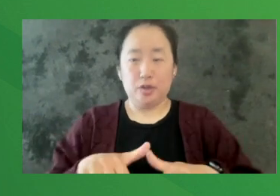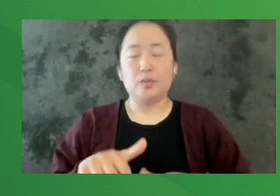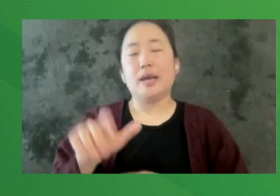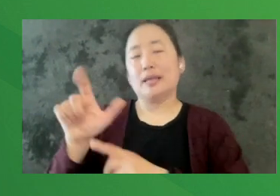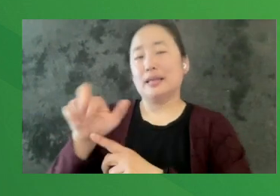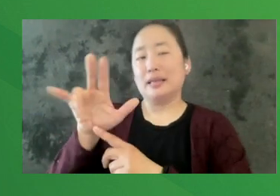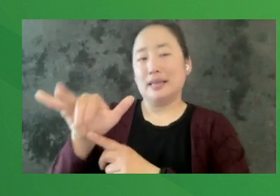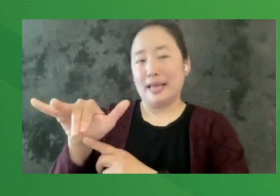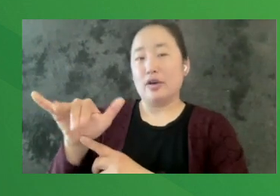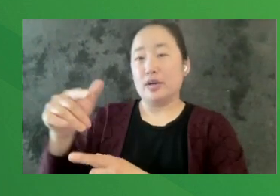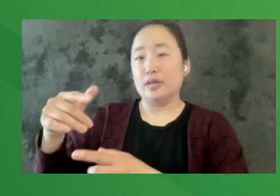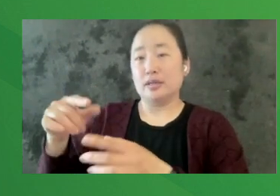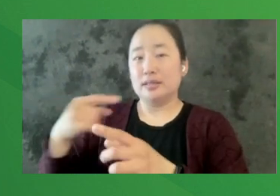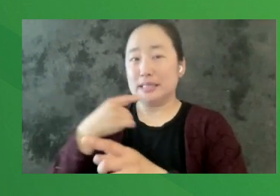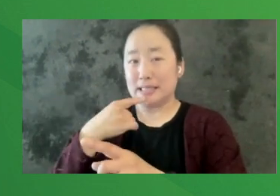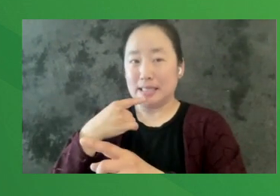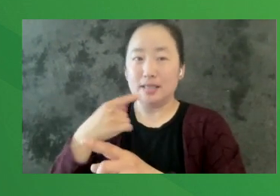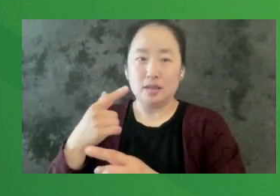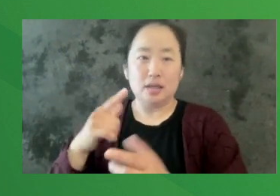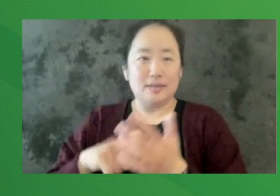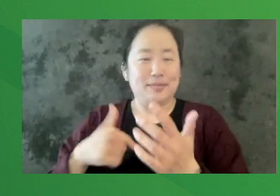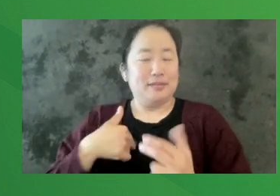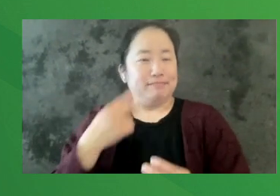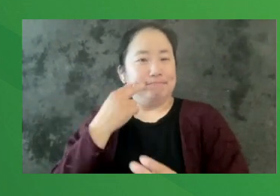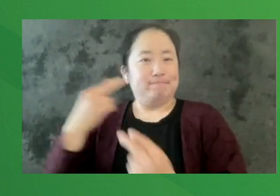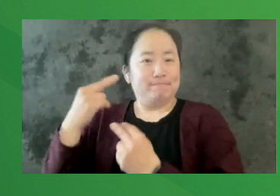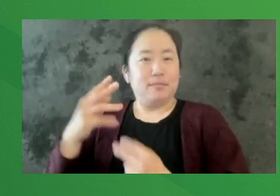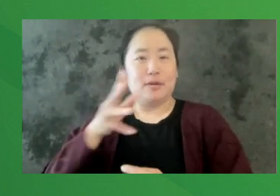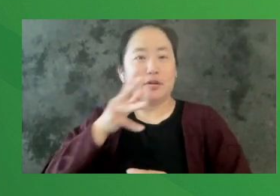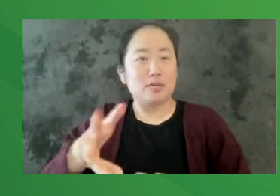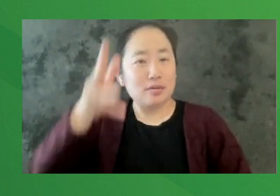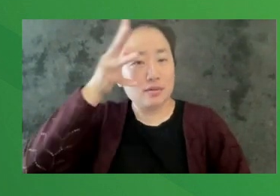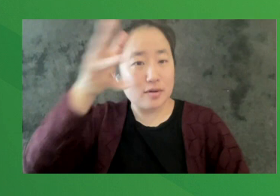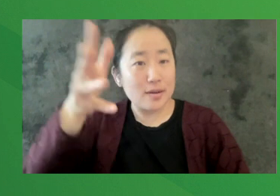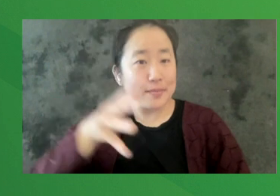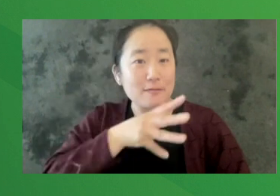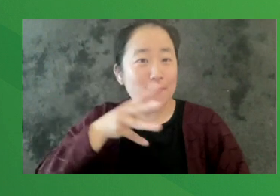time on my grandparents' farm and thinking about the importance of being a steward. The last part